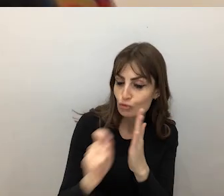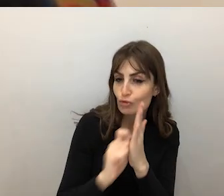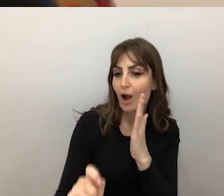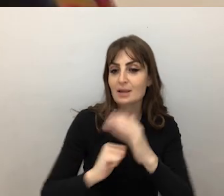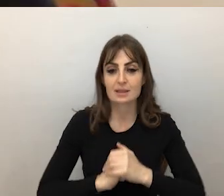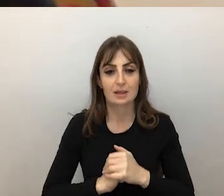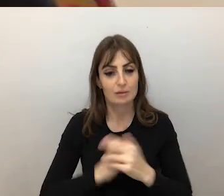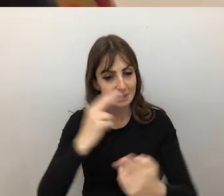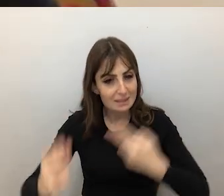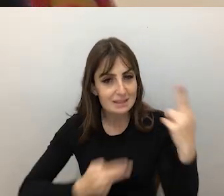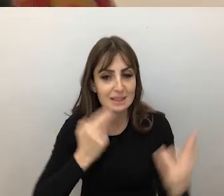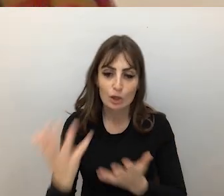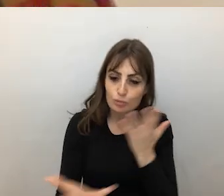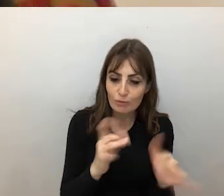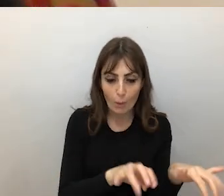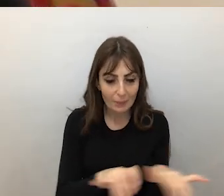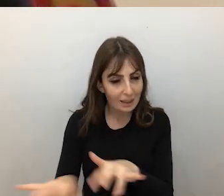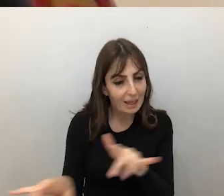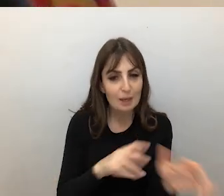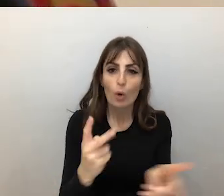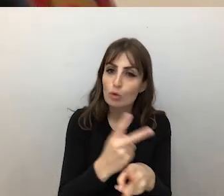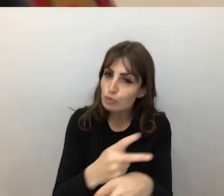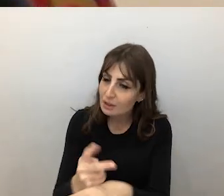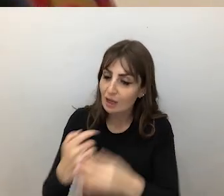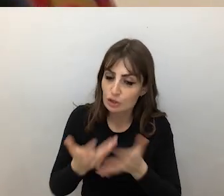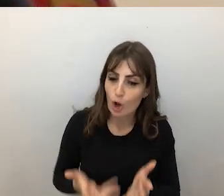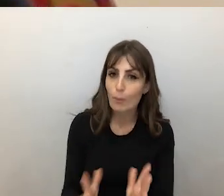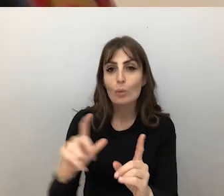performing and music production and I was born with cerebral palsy.